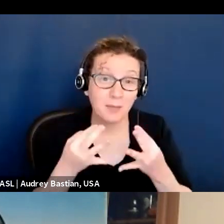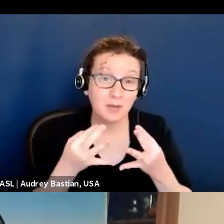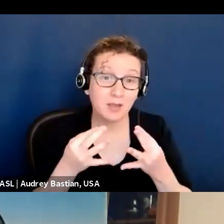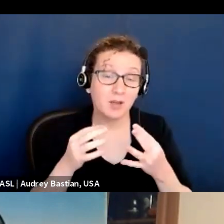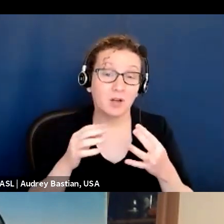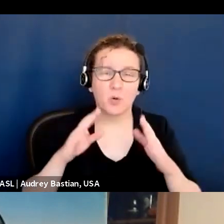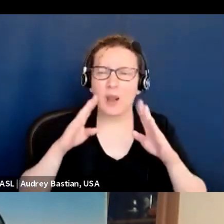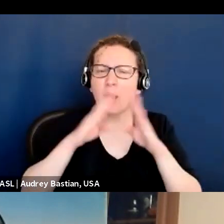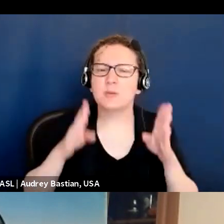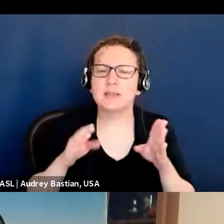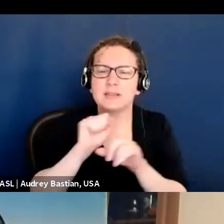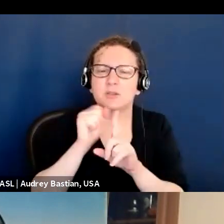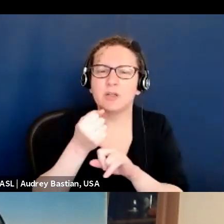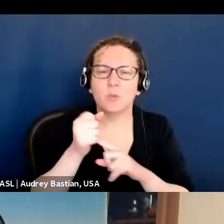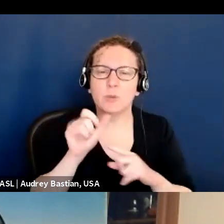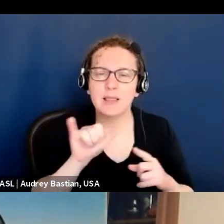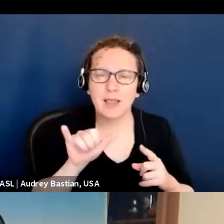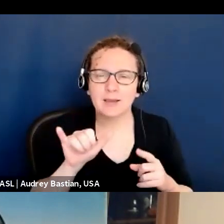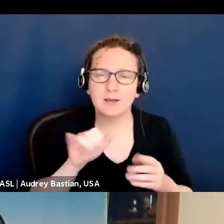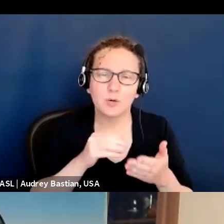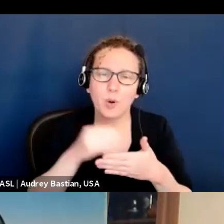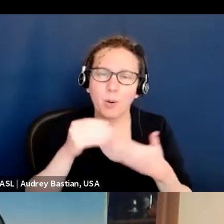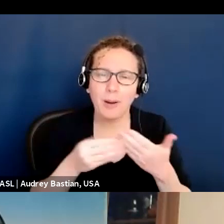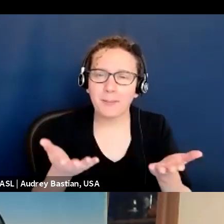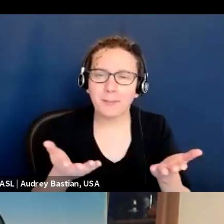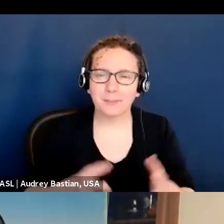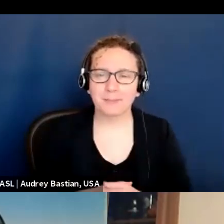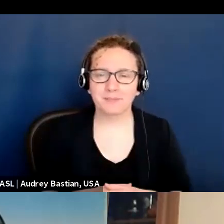situation was like on your program? So if you have a comment on the previous